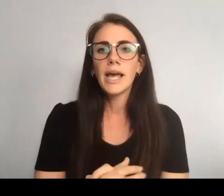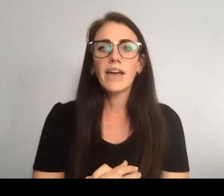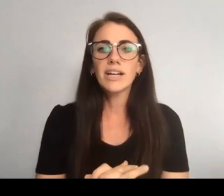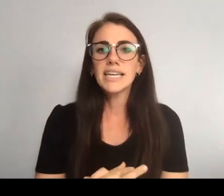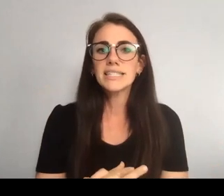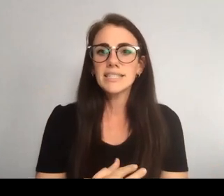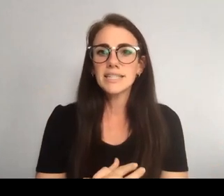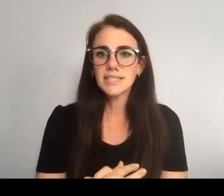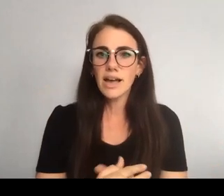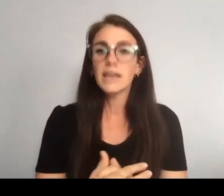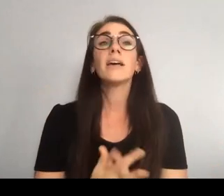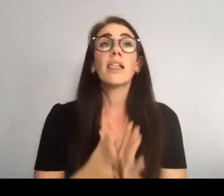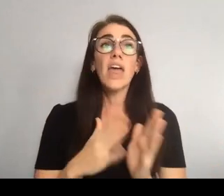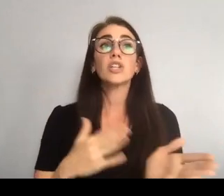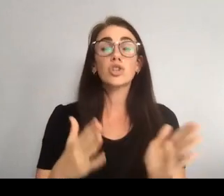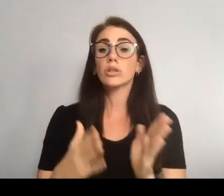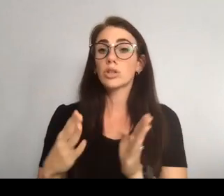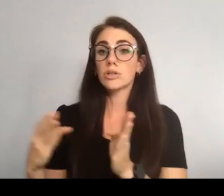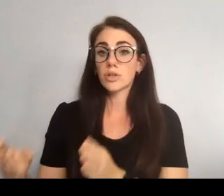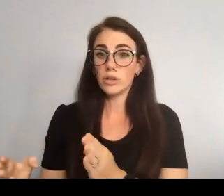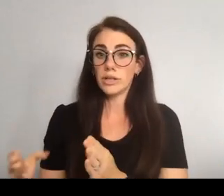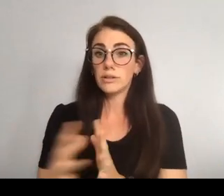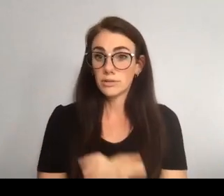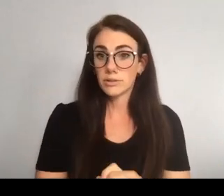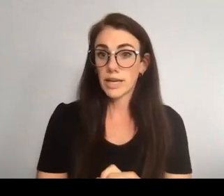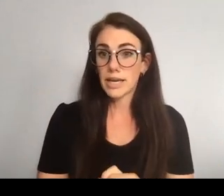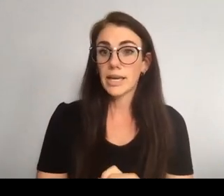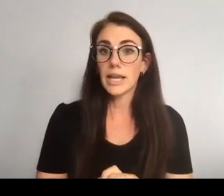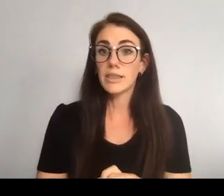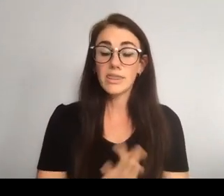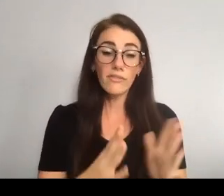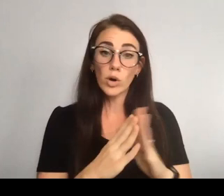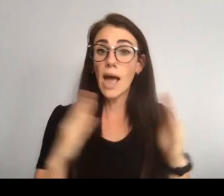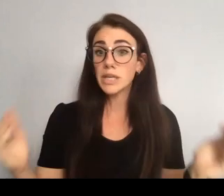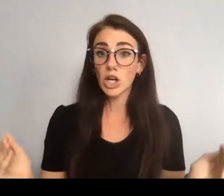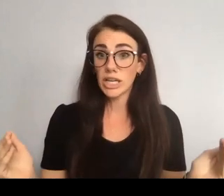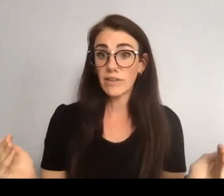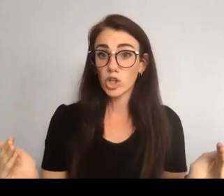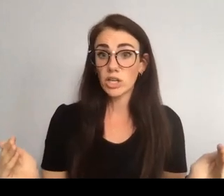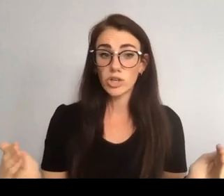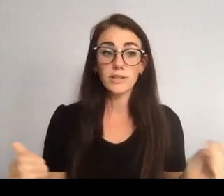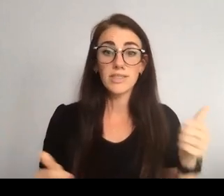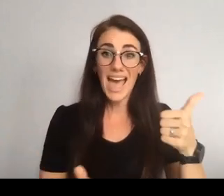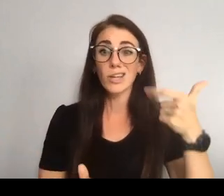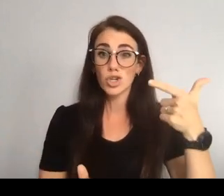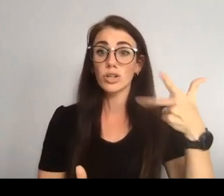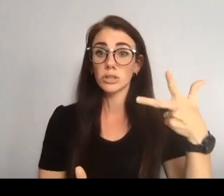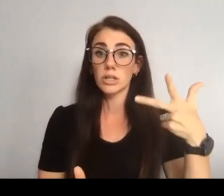If I take a sentence like "that shirt looks good". And the vocabulary never changes "THAT SHIRT